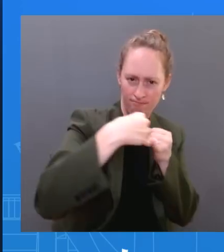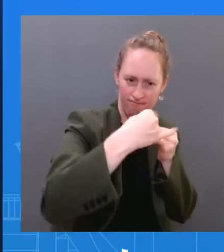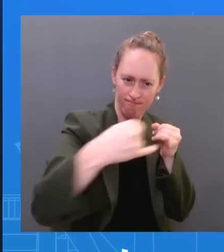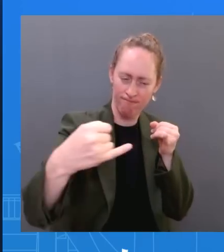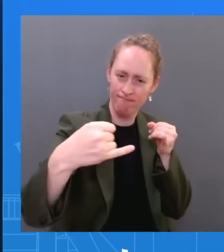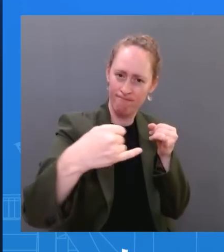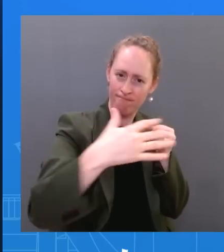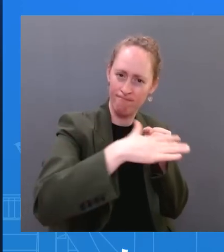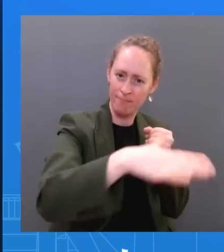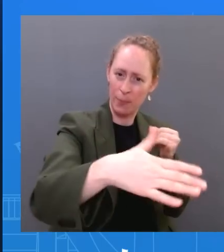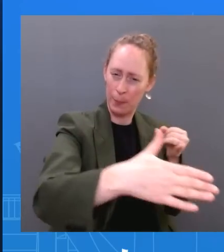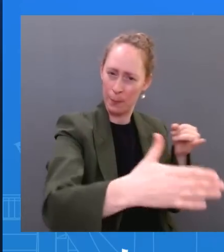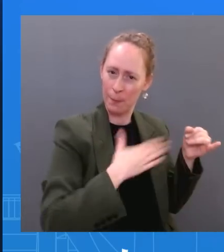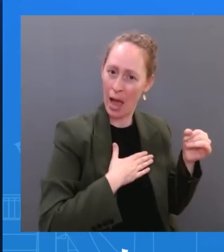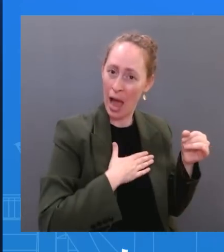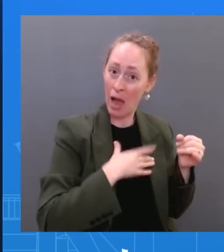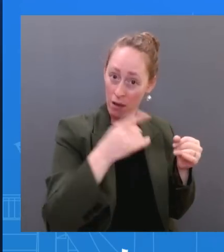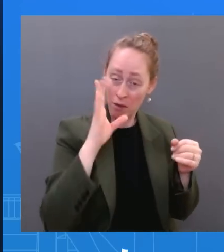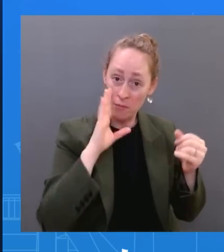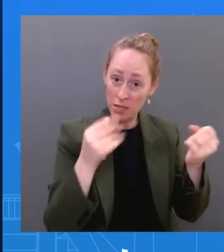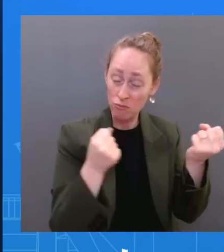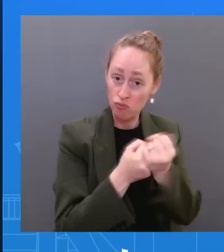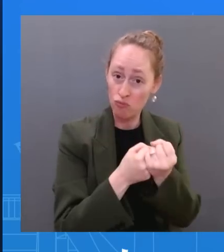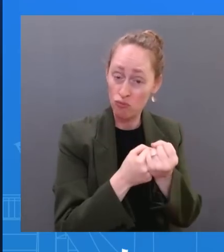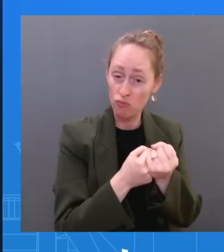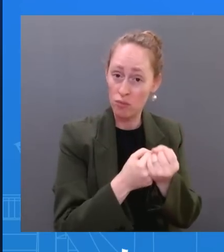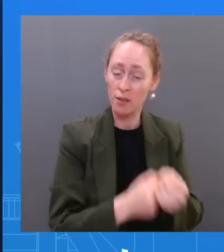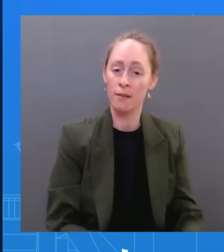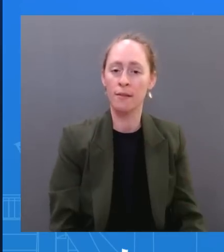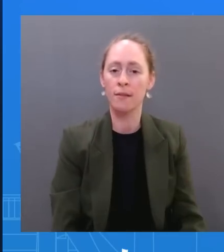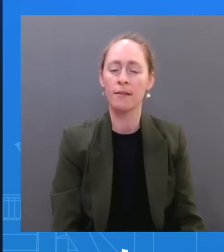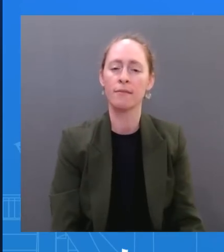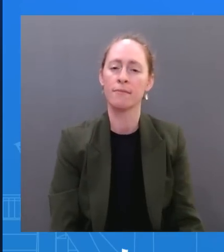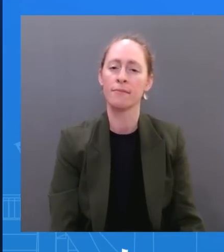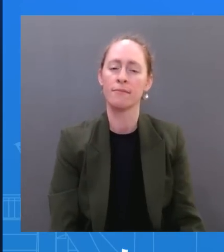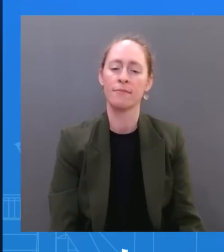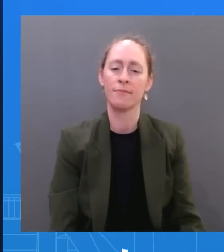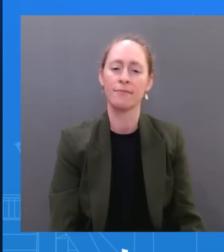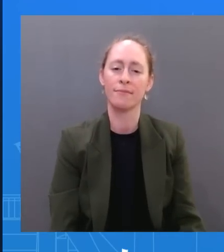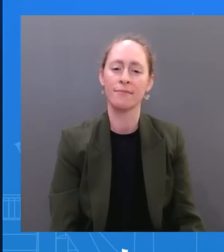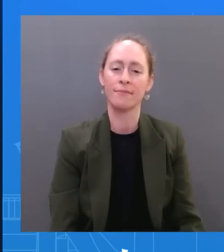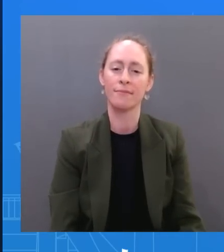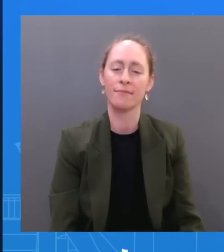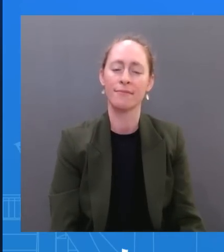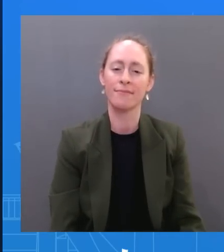Mr. Sullivan: So, we are in near daily contact with Ukrainians on the question of how to both deal